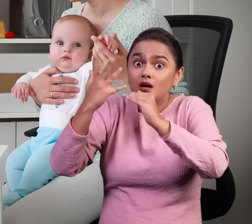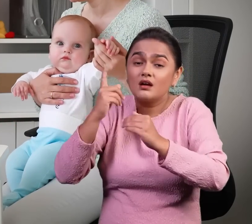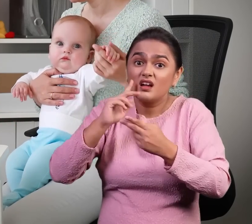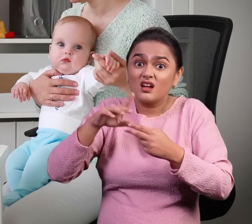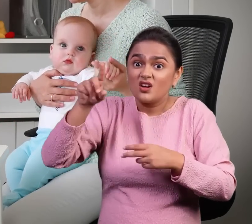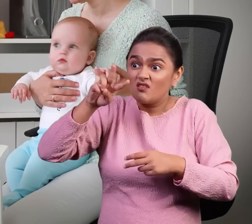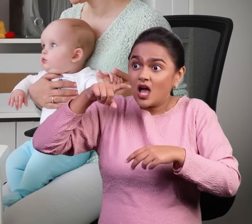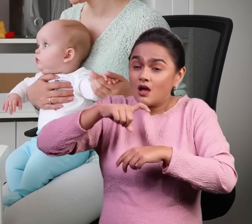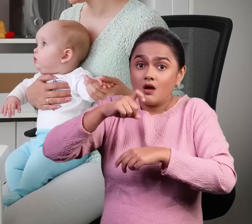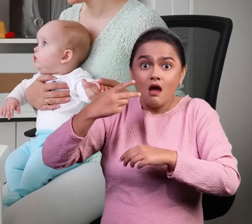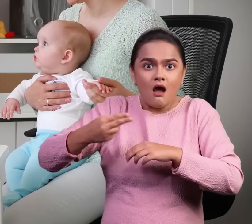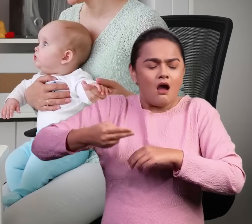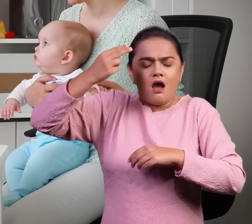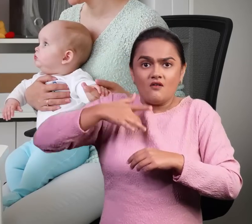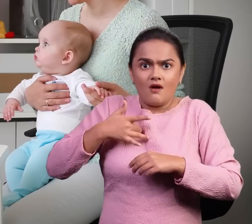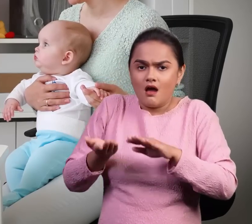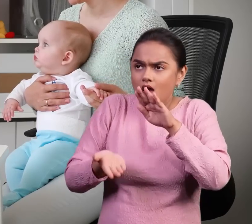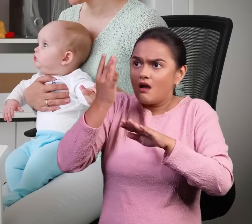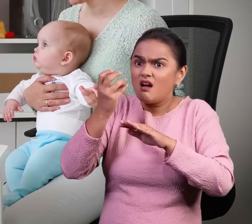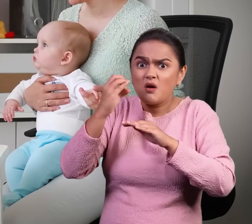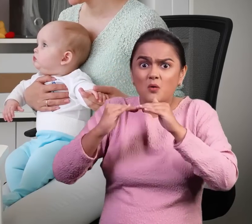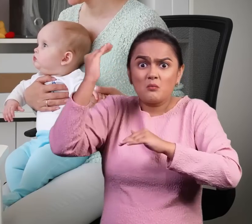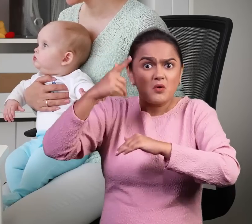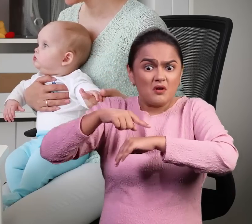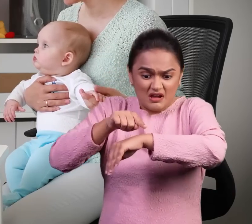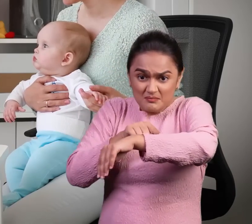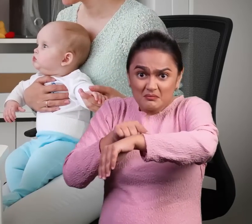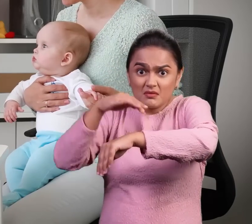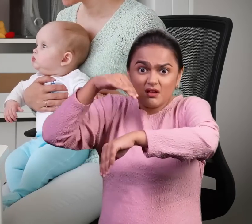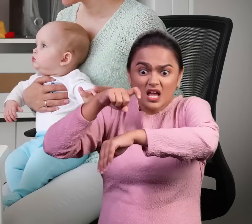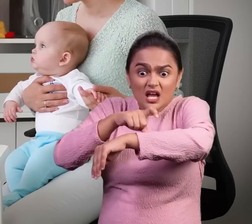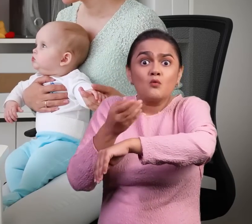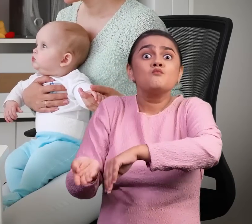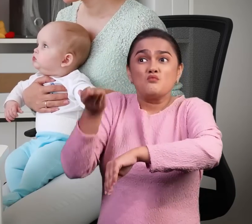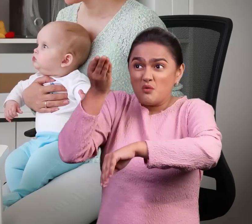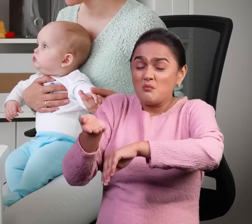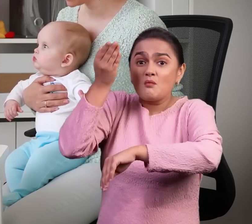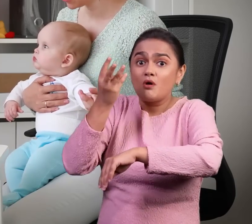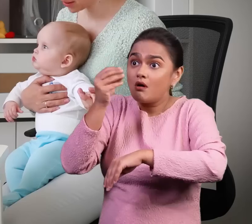If the viral load is high in the mother's blood,